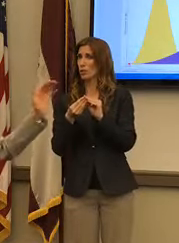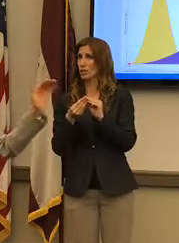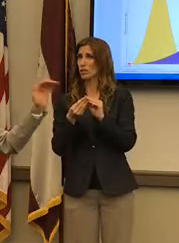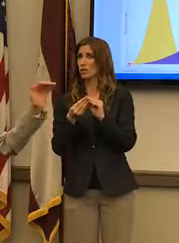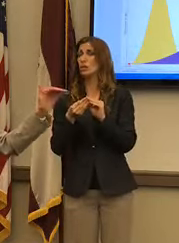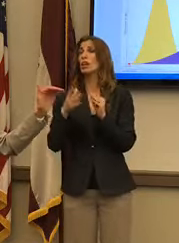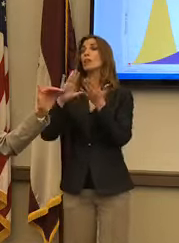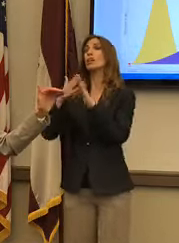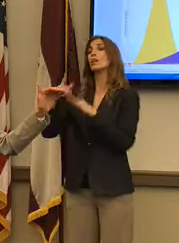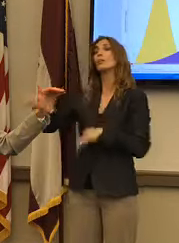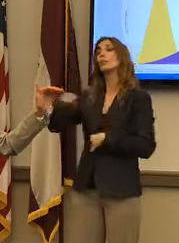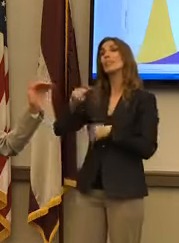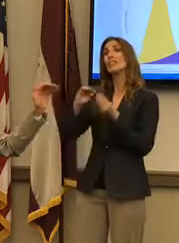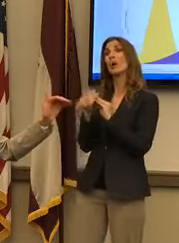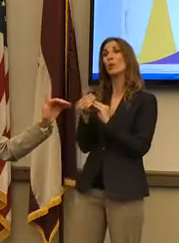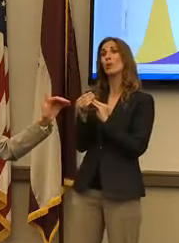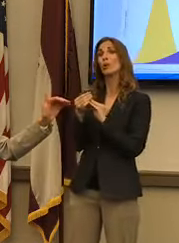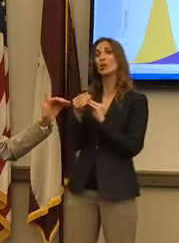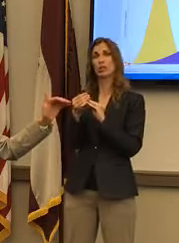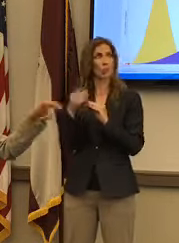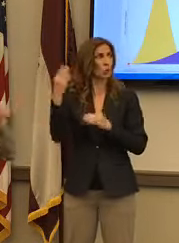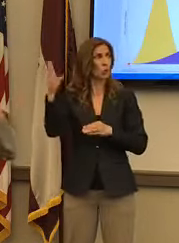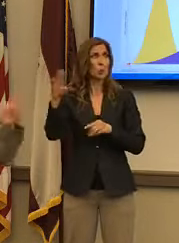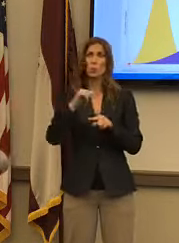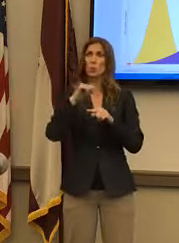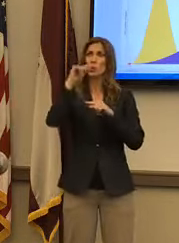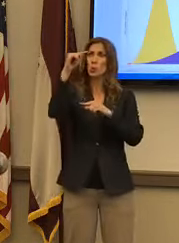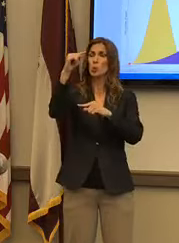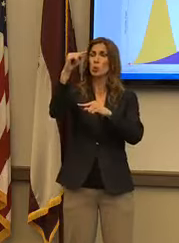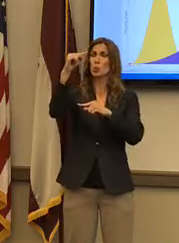community cases are above it it's not the other way around